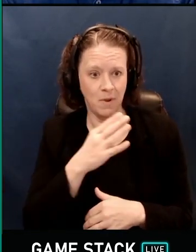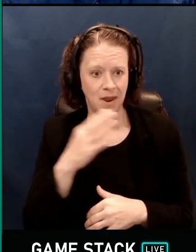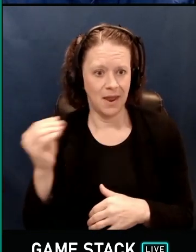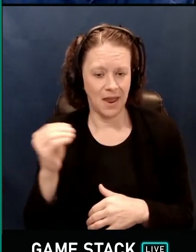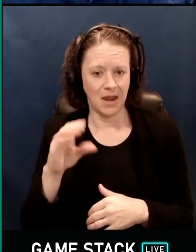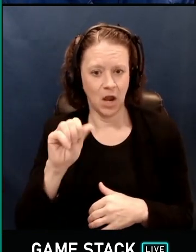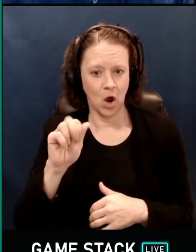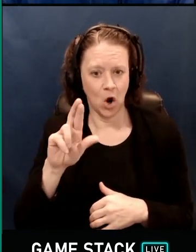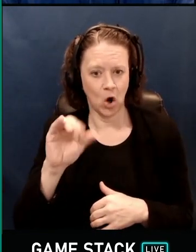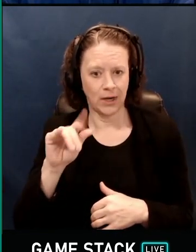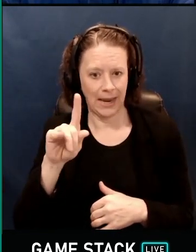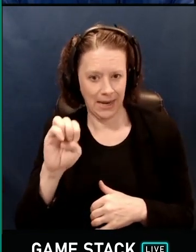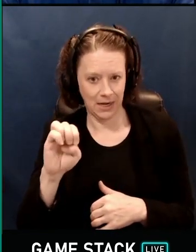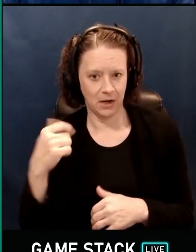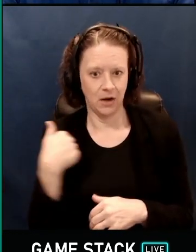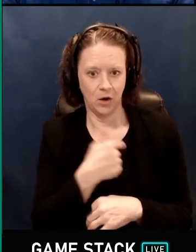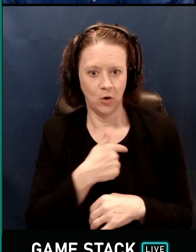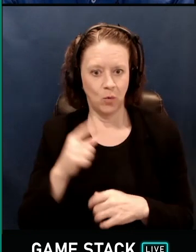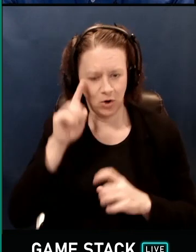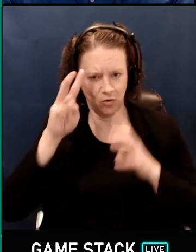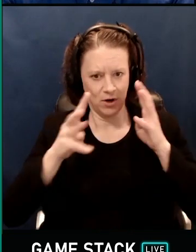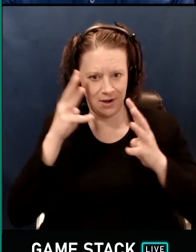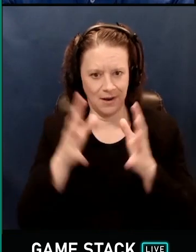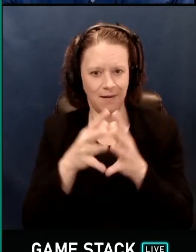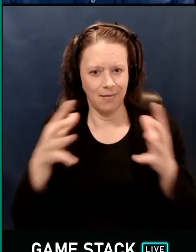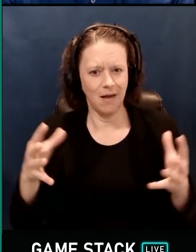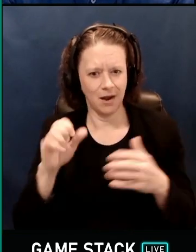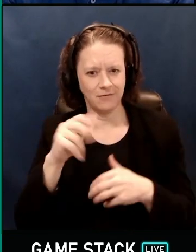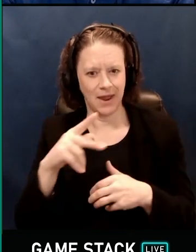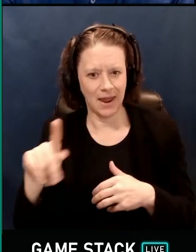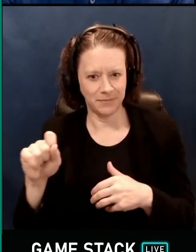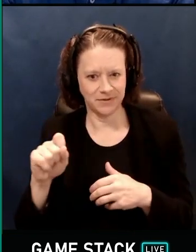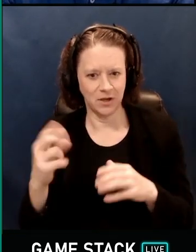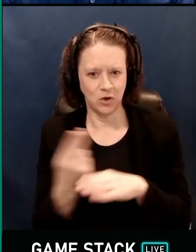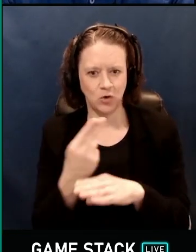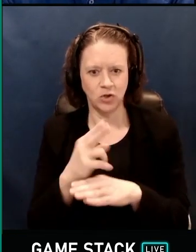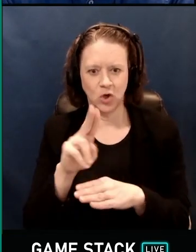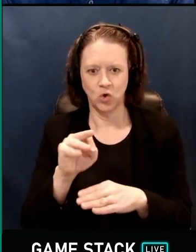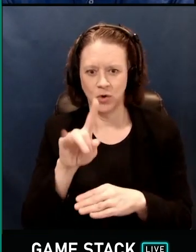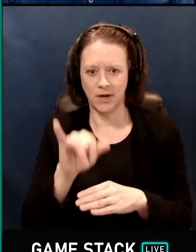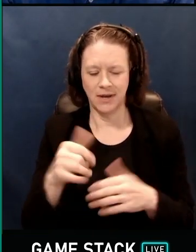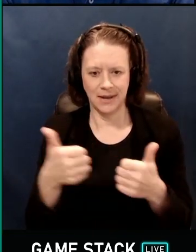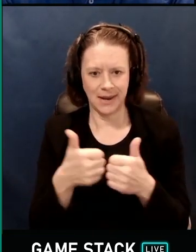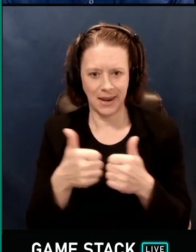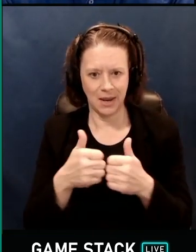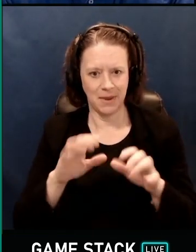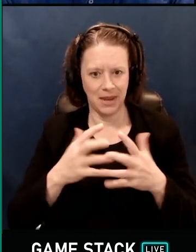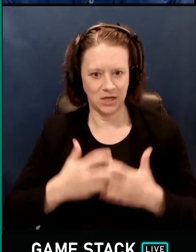apps using Unity game engine. But in this session I will focus